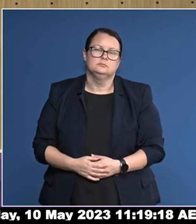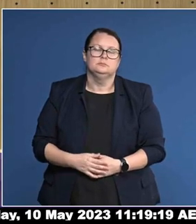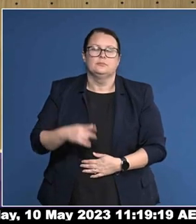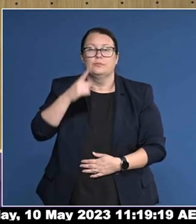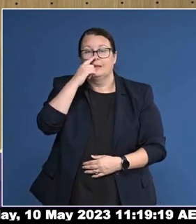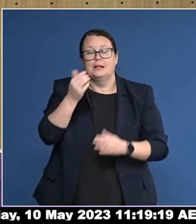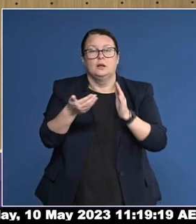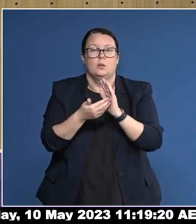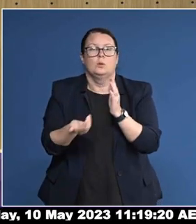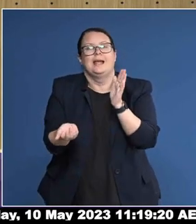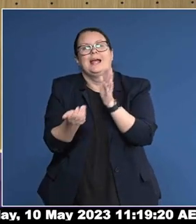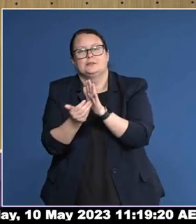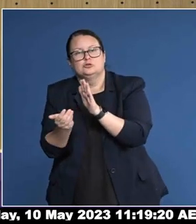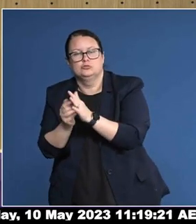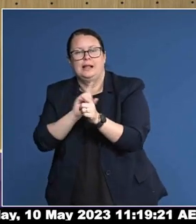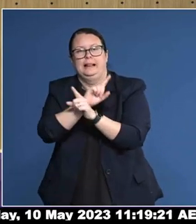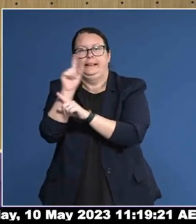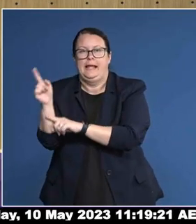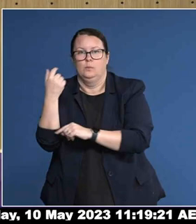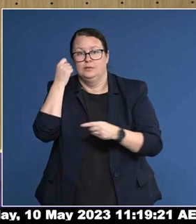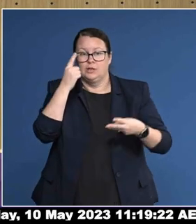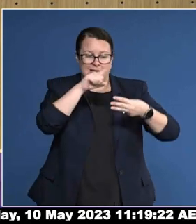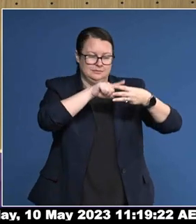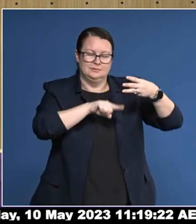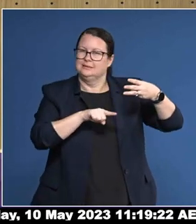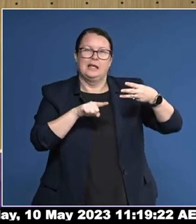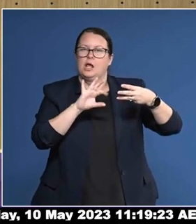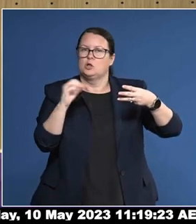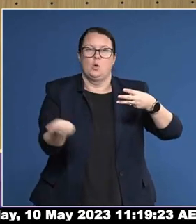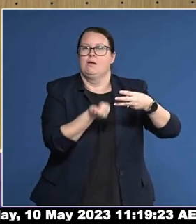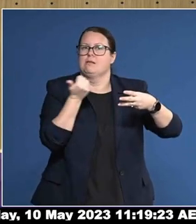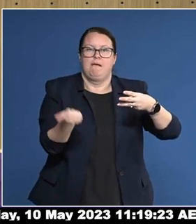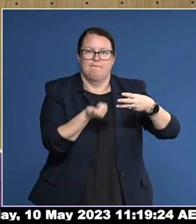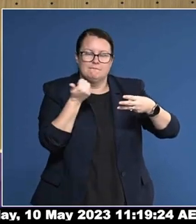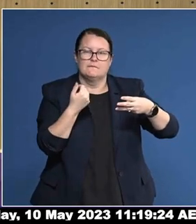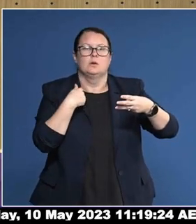So, we realised that that was a narrow definition and we received questions from